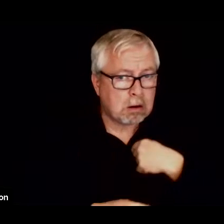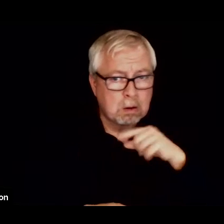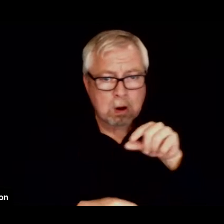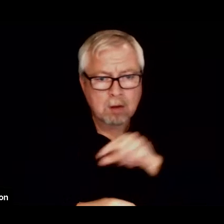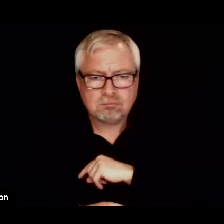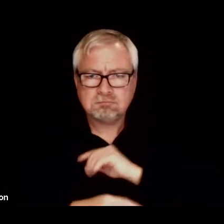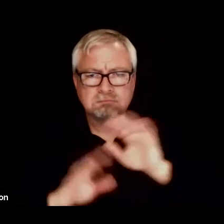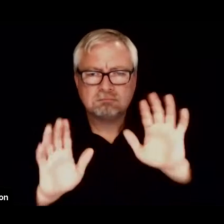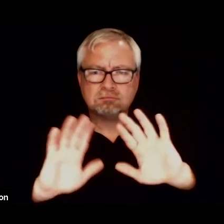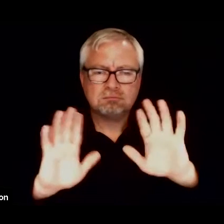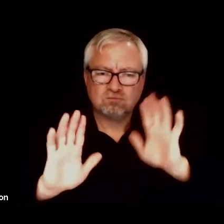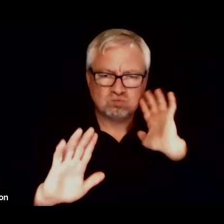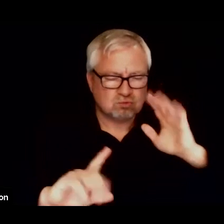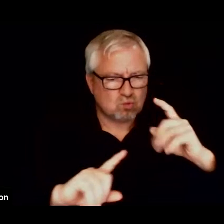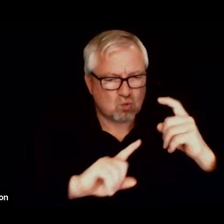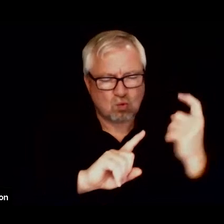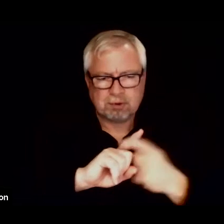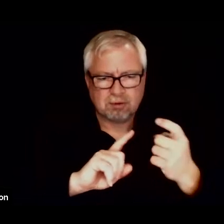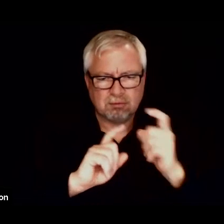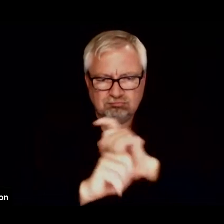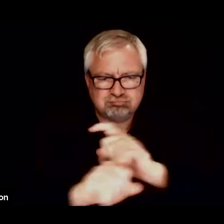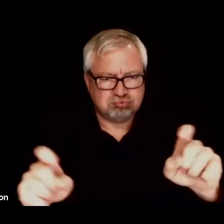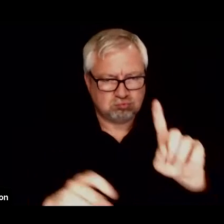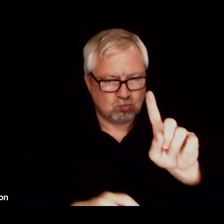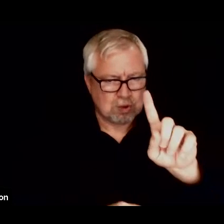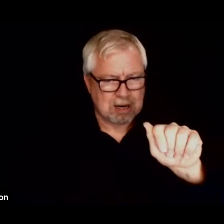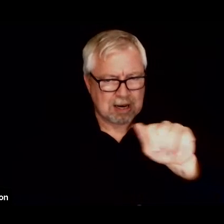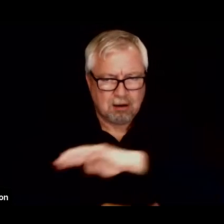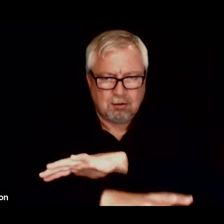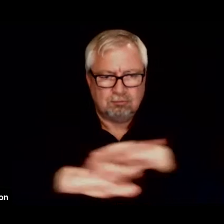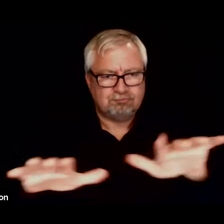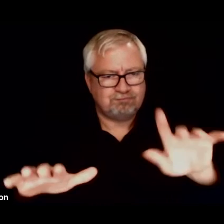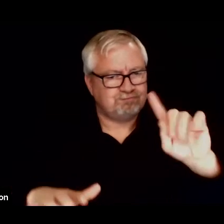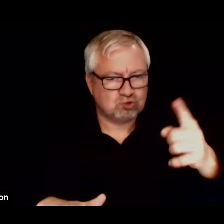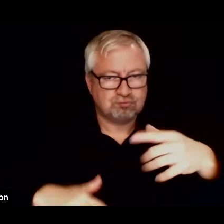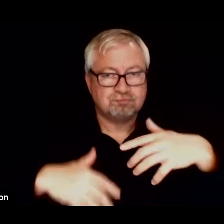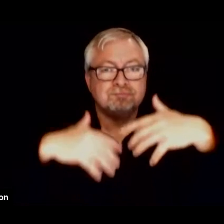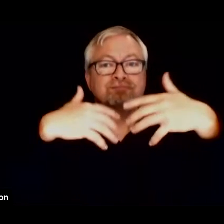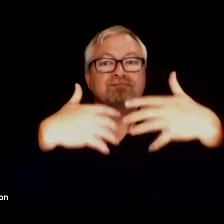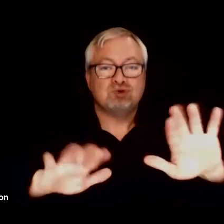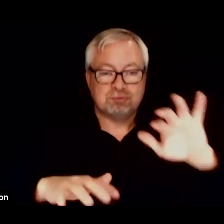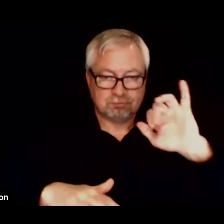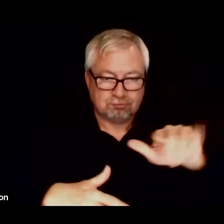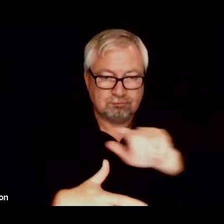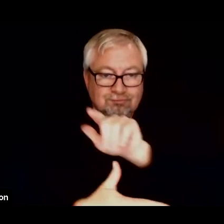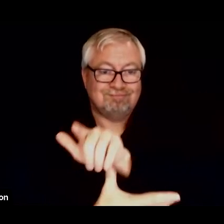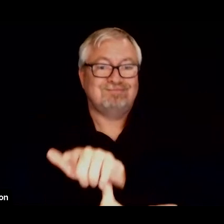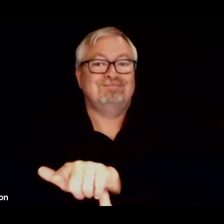continue to let folks know about vaccine doses and availability for future phases